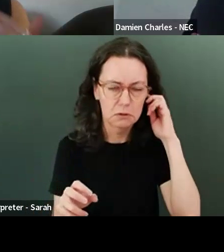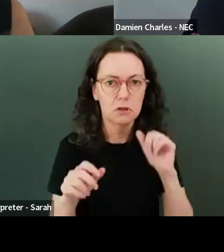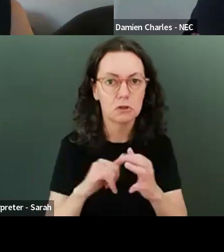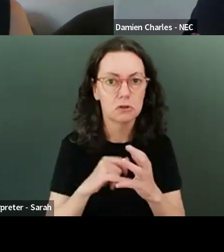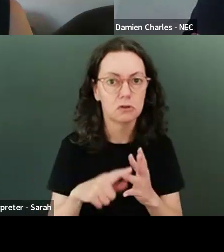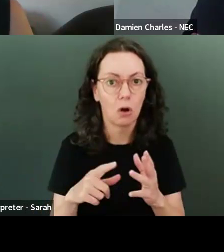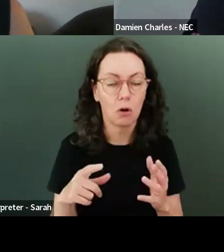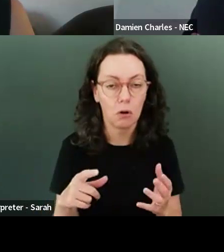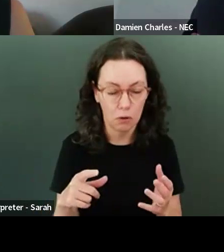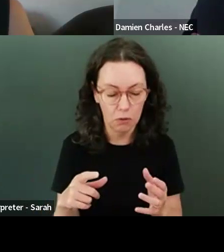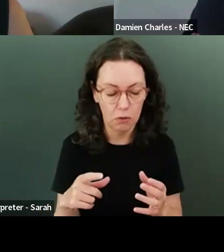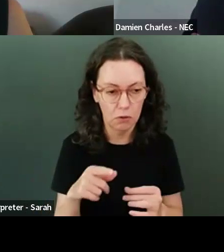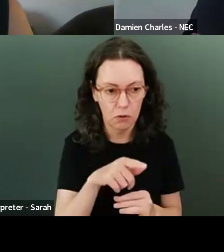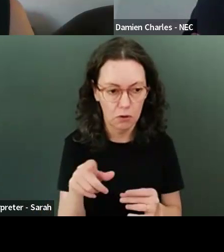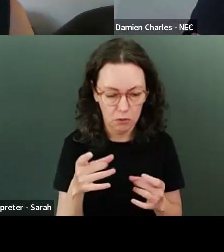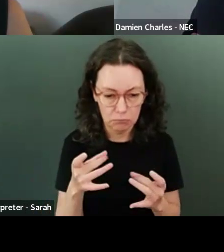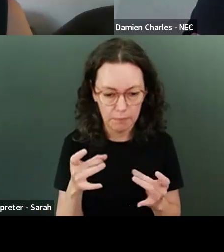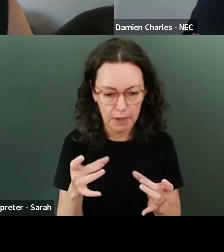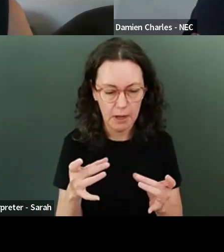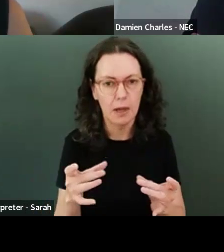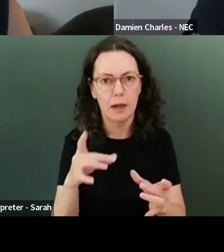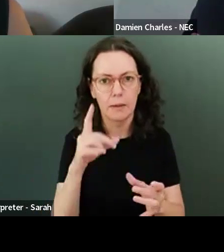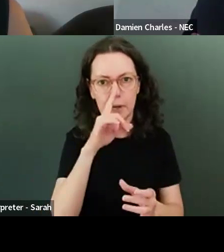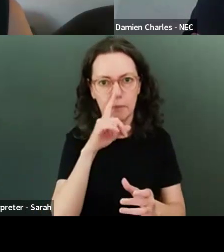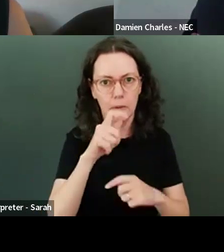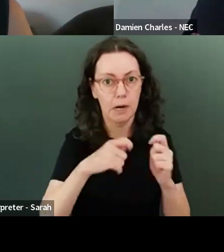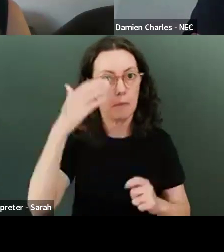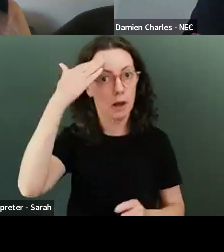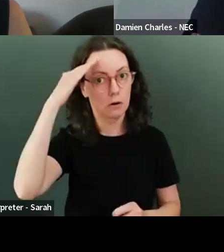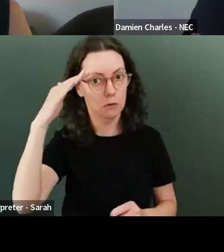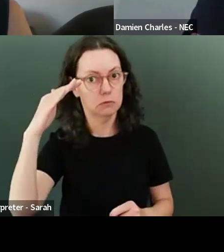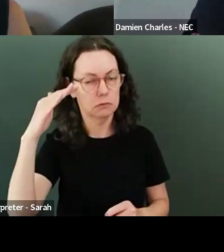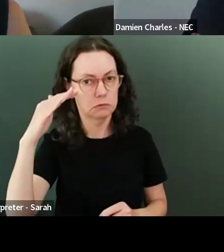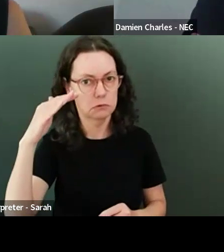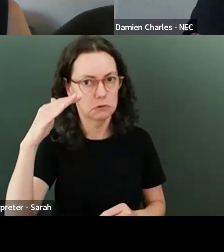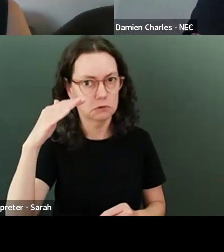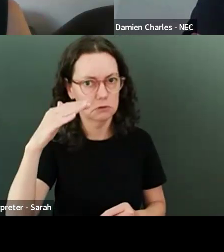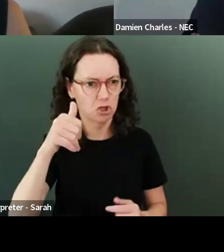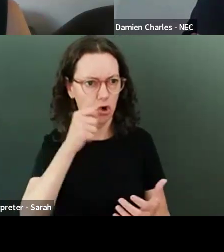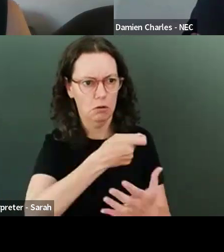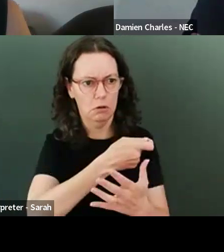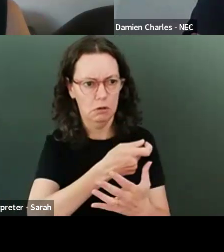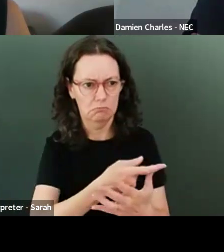ready and preparing them for that later period of adulthood that helps us